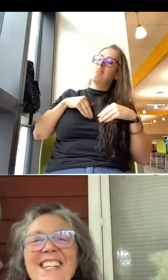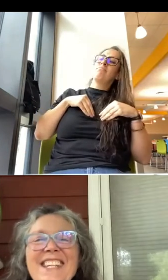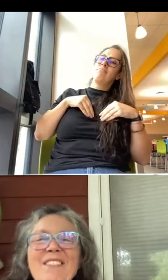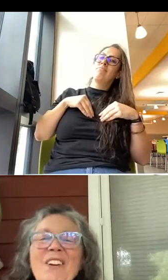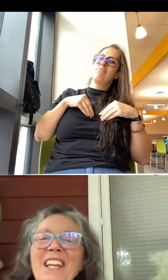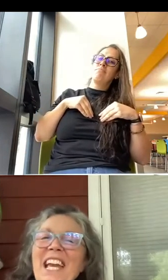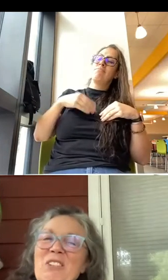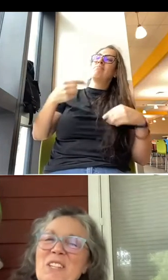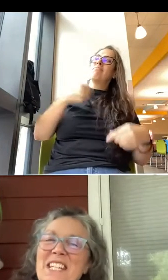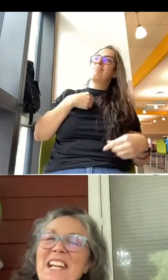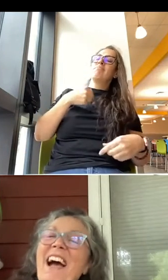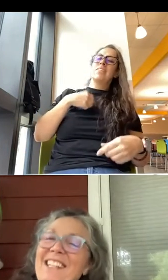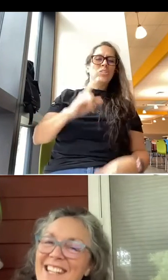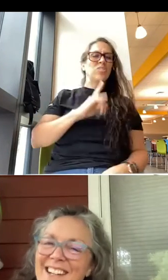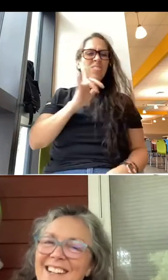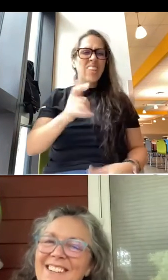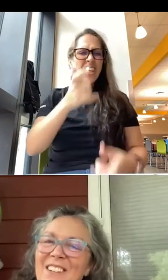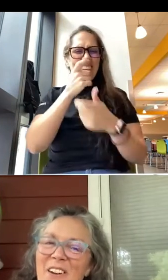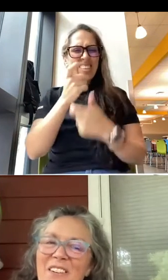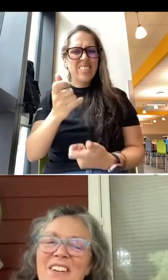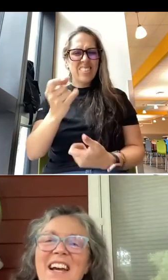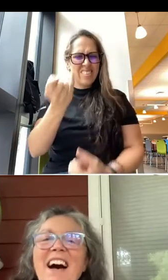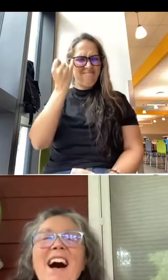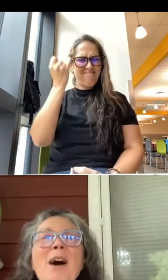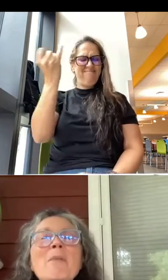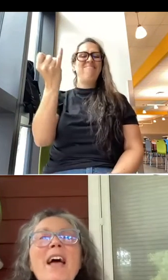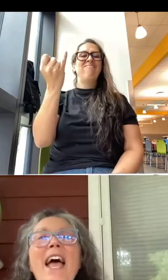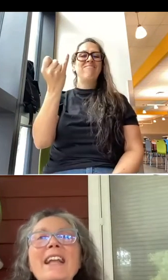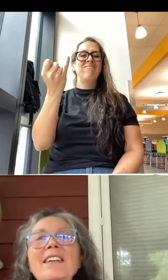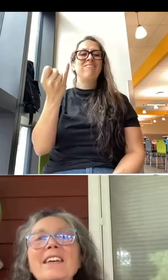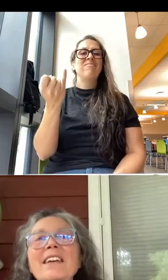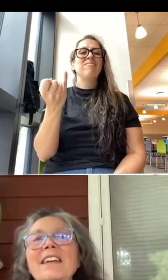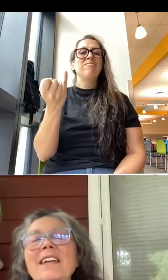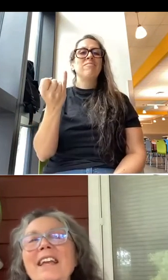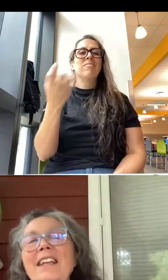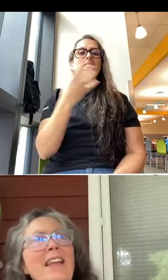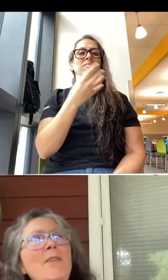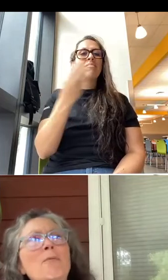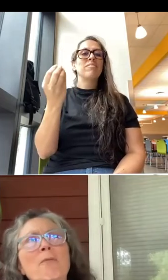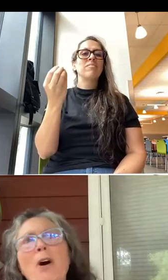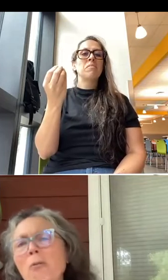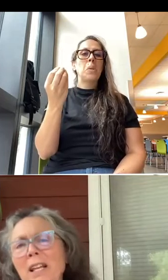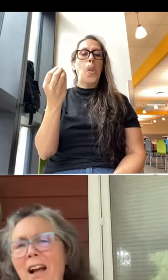Which is a really interesting idea, you know, um, and it it felt really